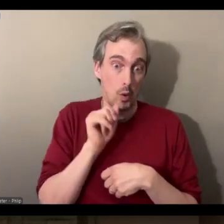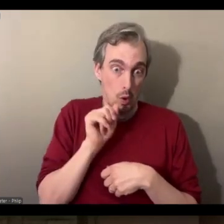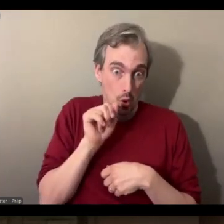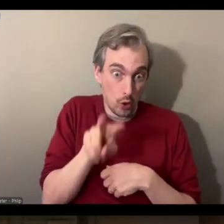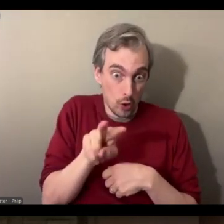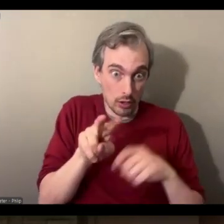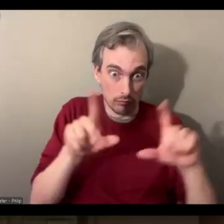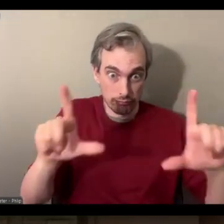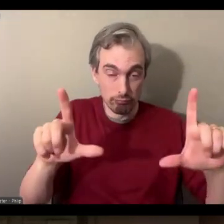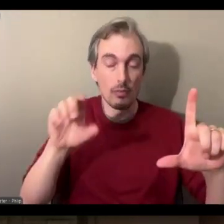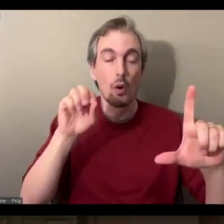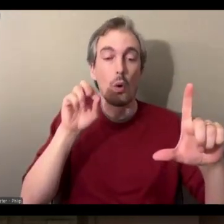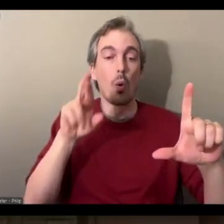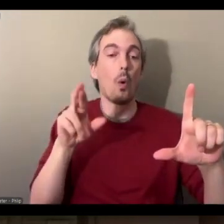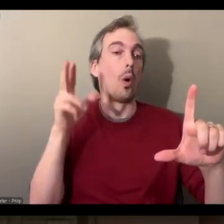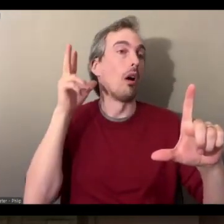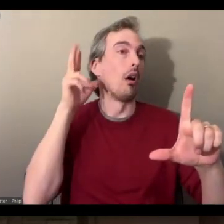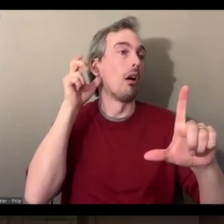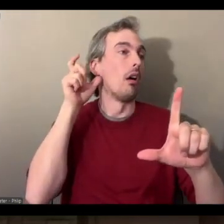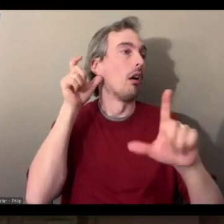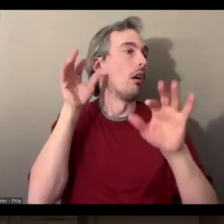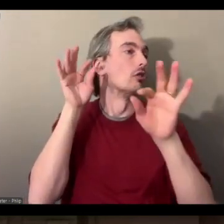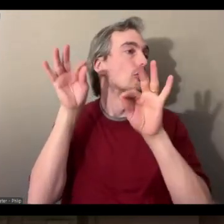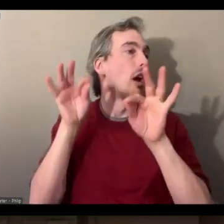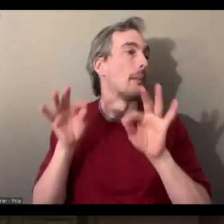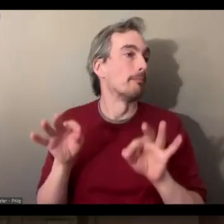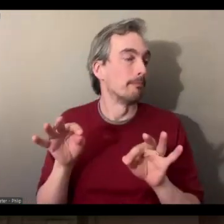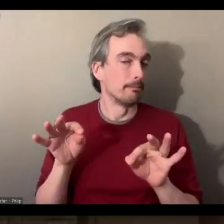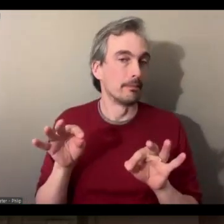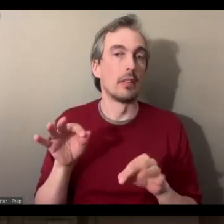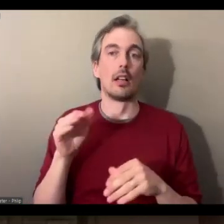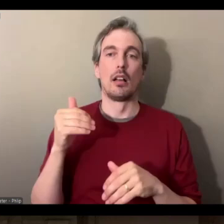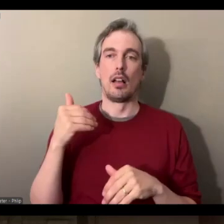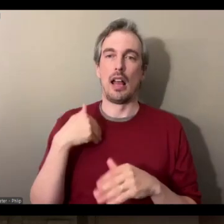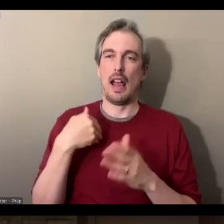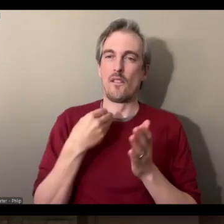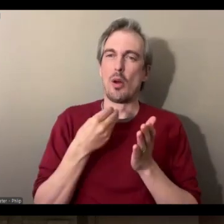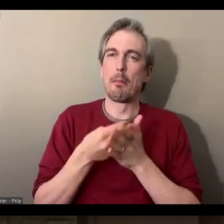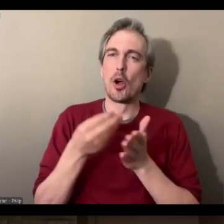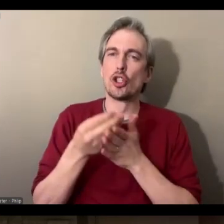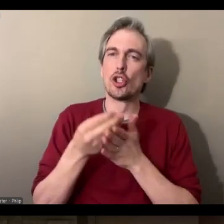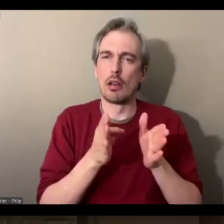needs to tell you about the seat you're buying. It needs to tell you about the accessibility features